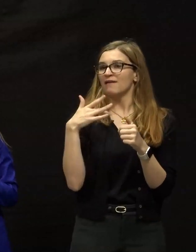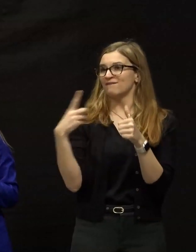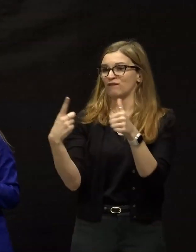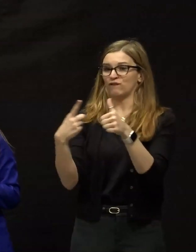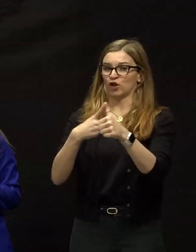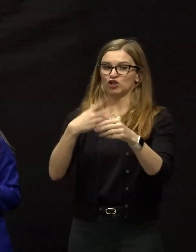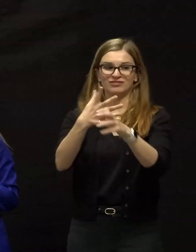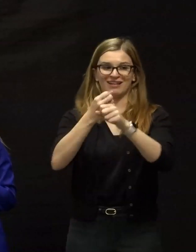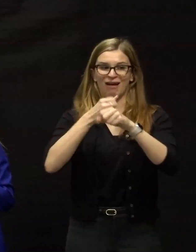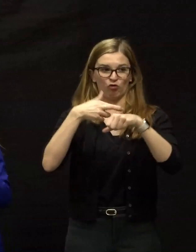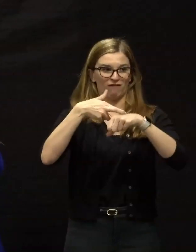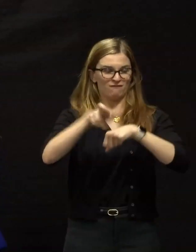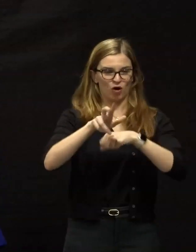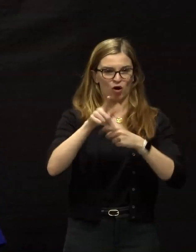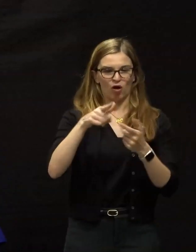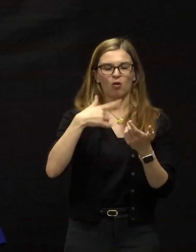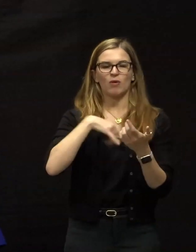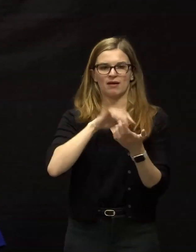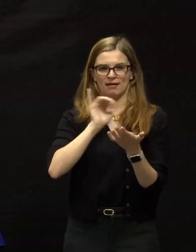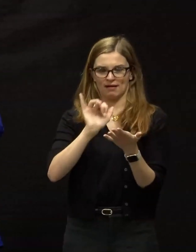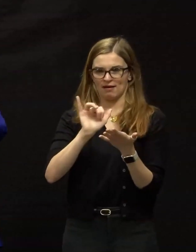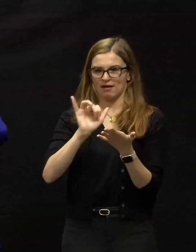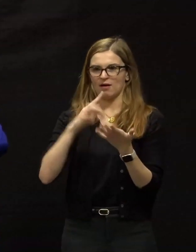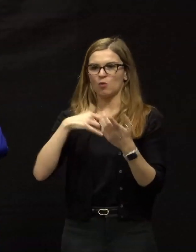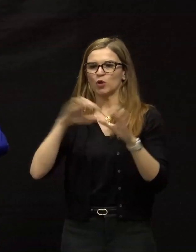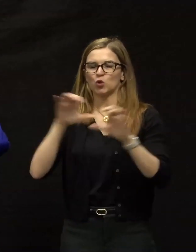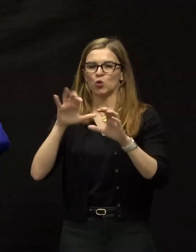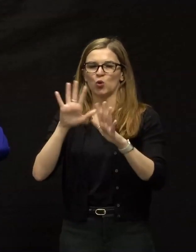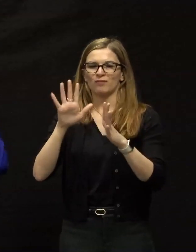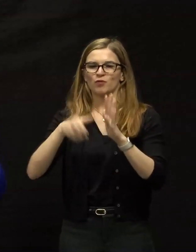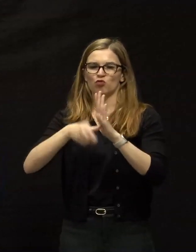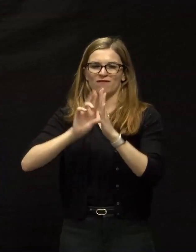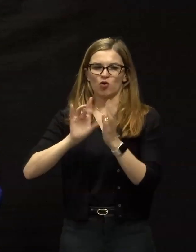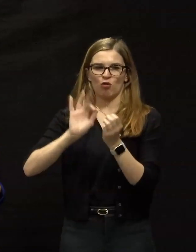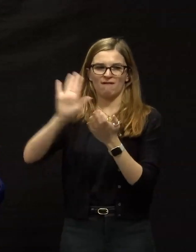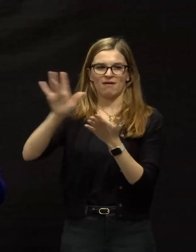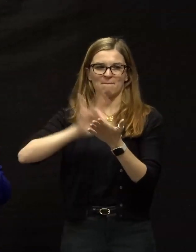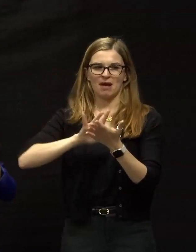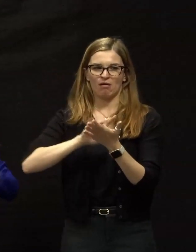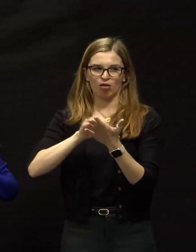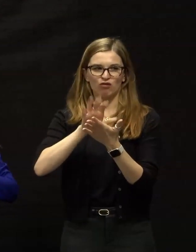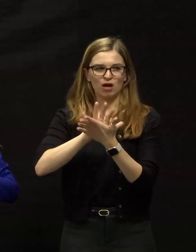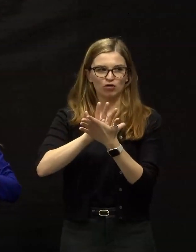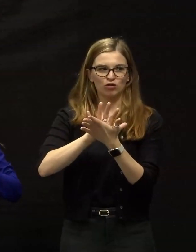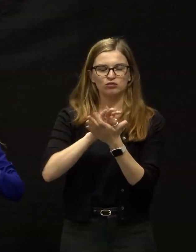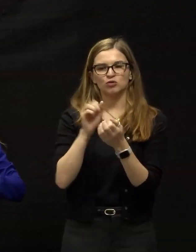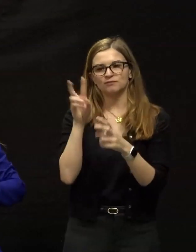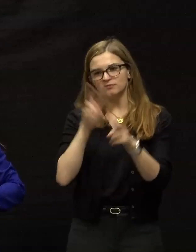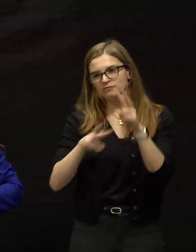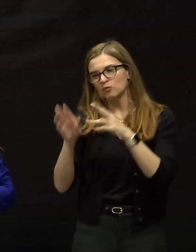So typically the very first thing after we get a referral is we will do a review of their medical records.